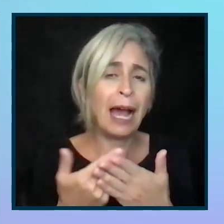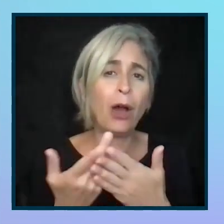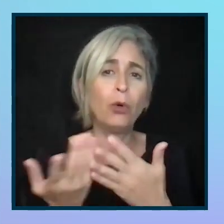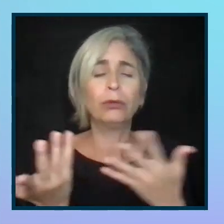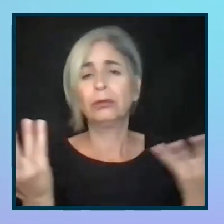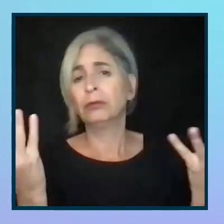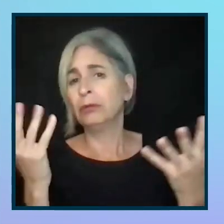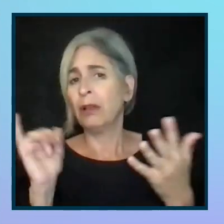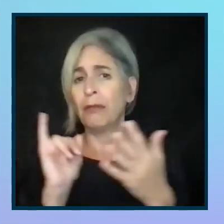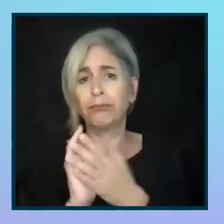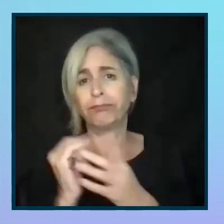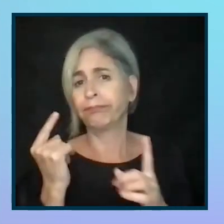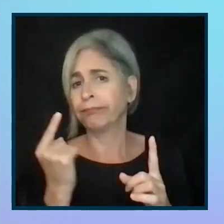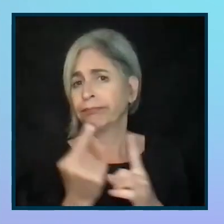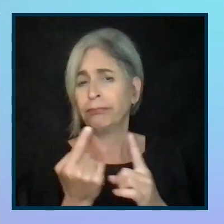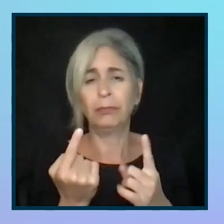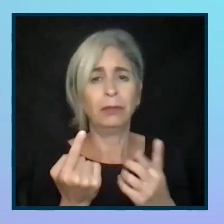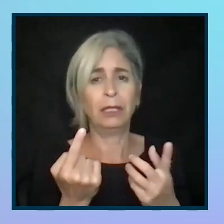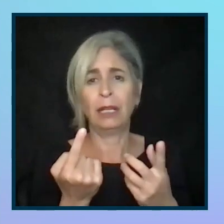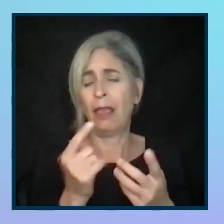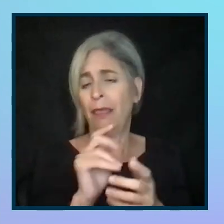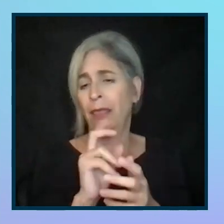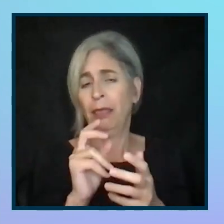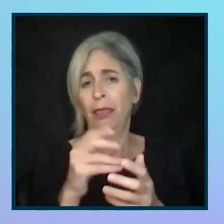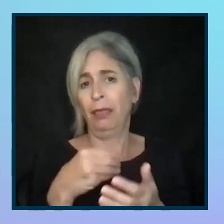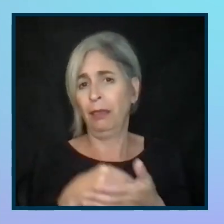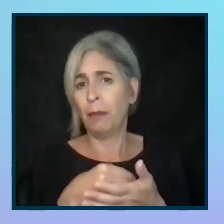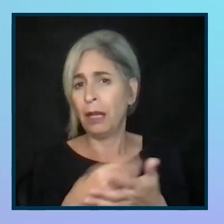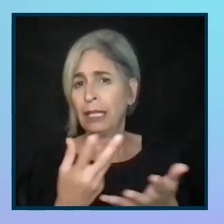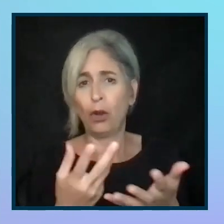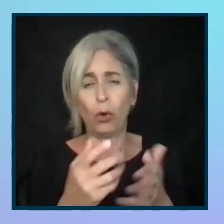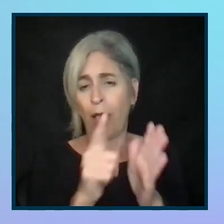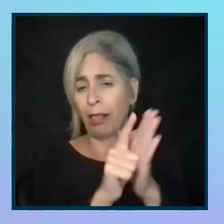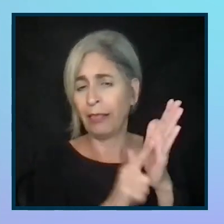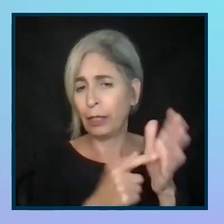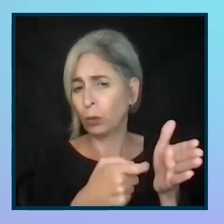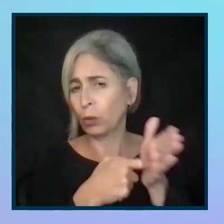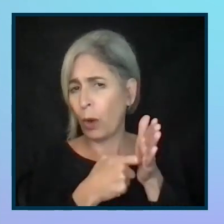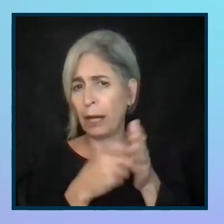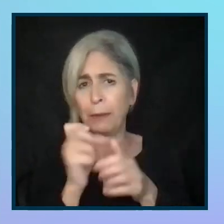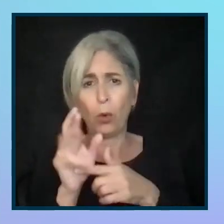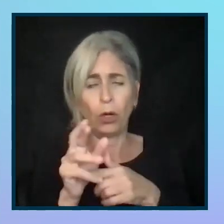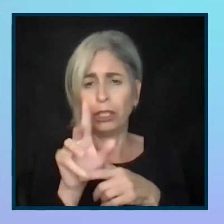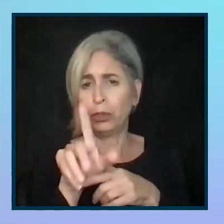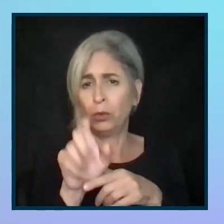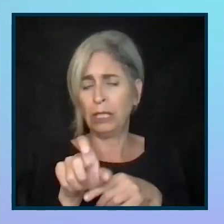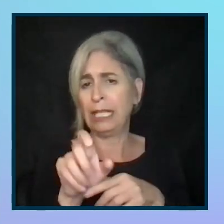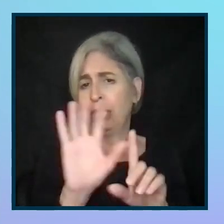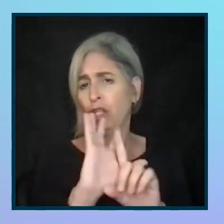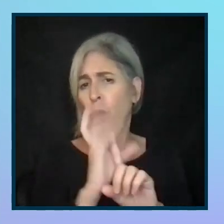"I need that compliance document," or "I need this legal requirement." Then you need to coach your language